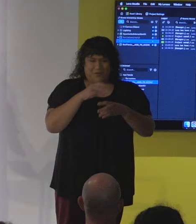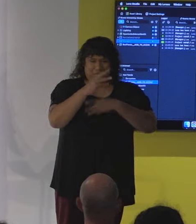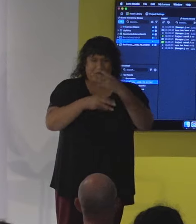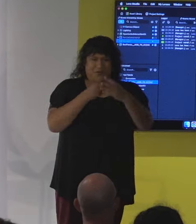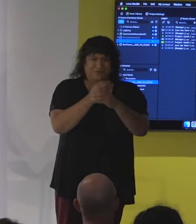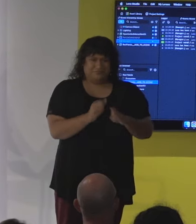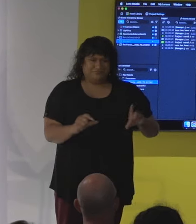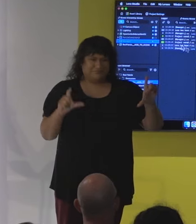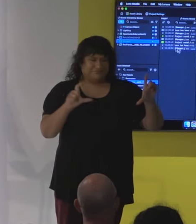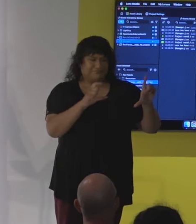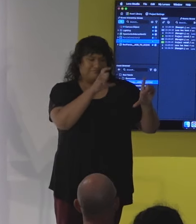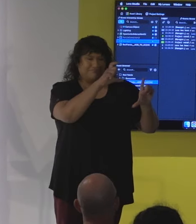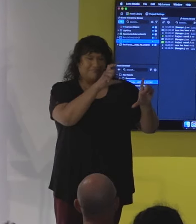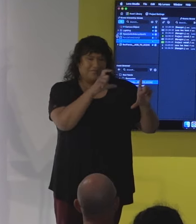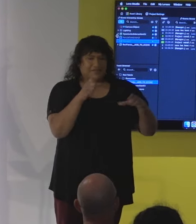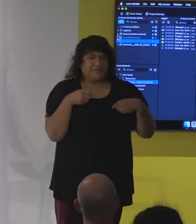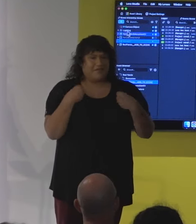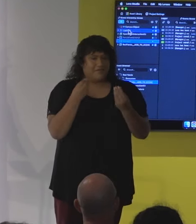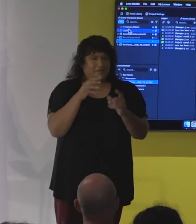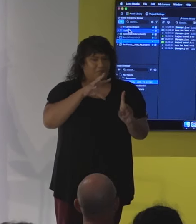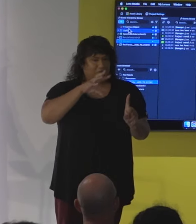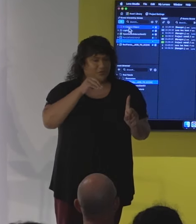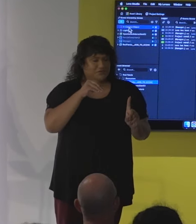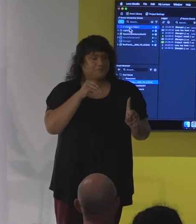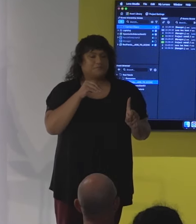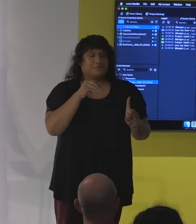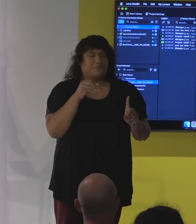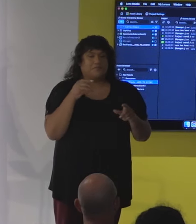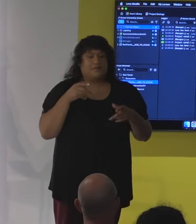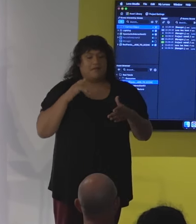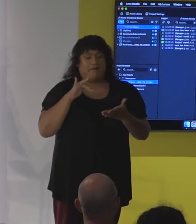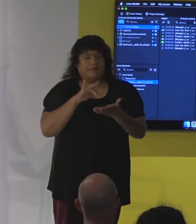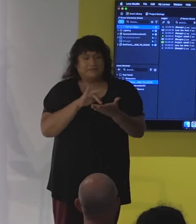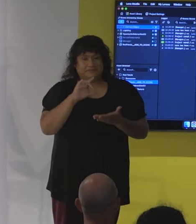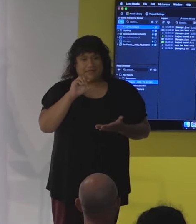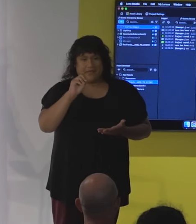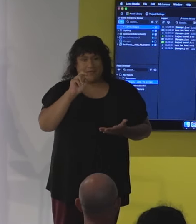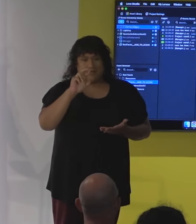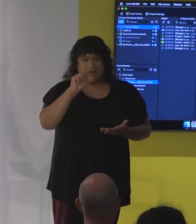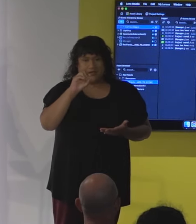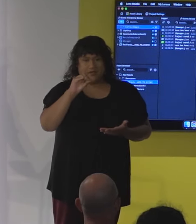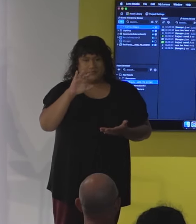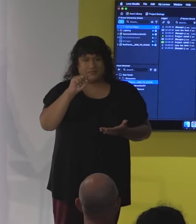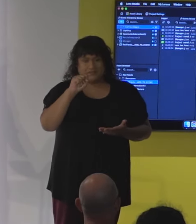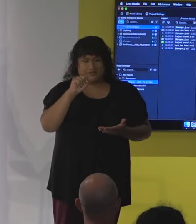So, let's go to camera object and let's set the clear color option to color.